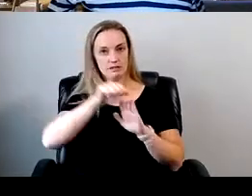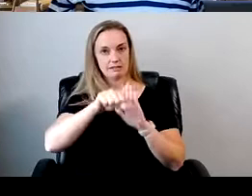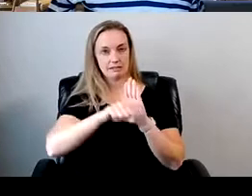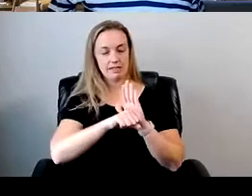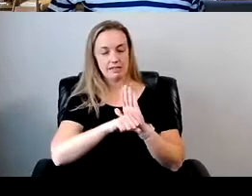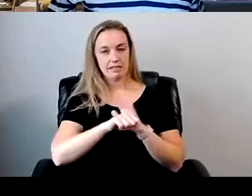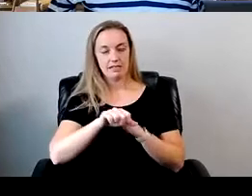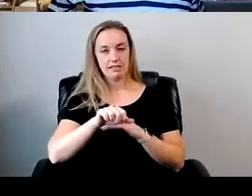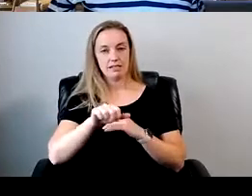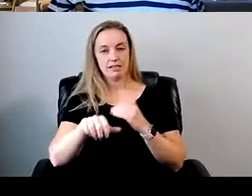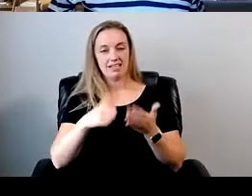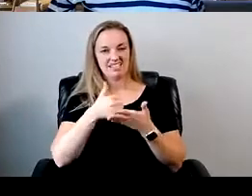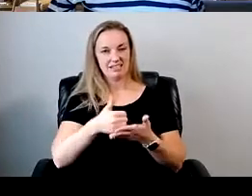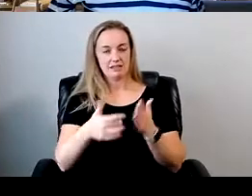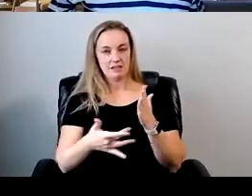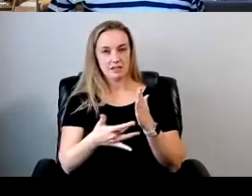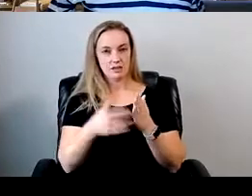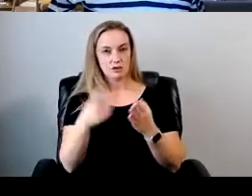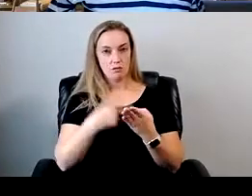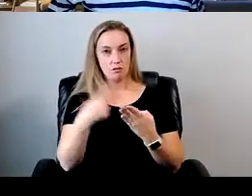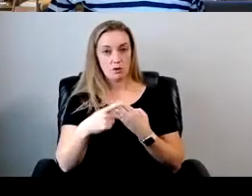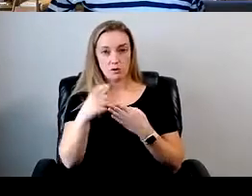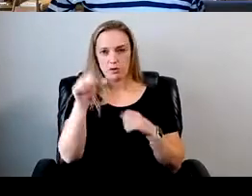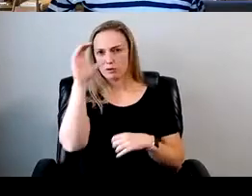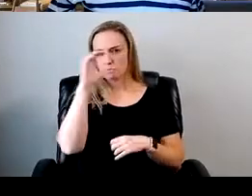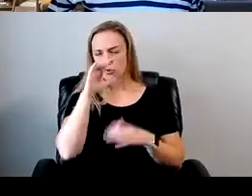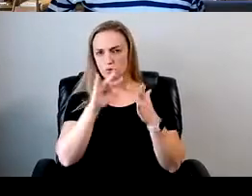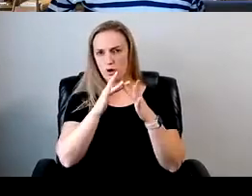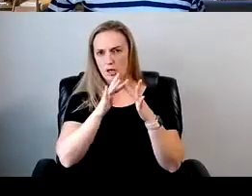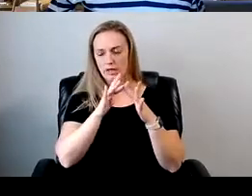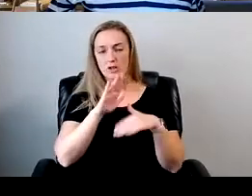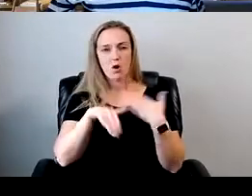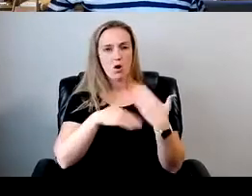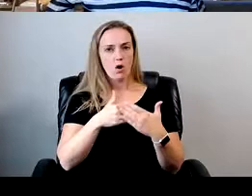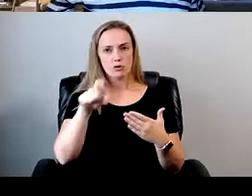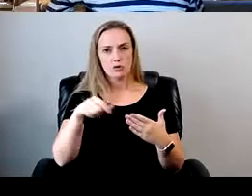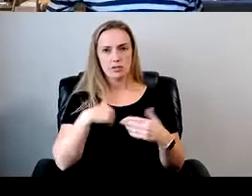And you can google that for your state and they should all have lending libraries for assistive technologies so that you